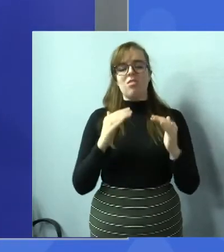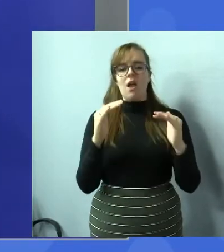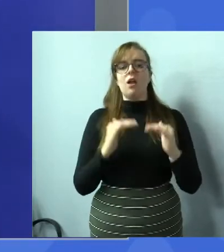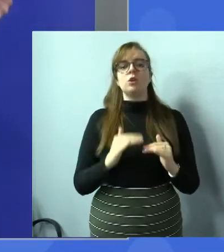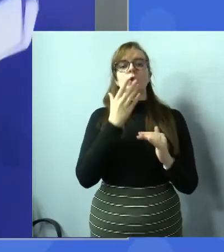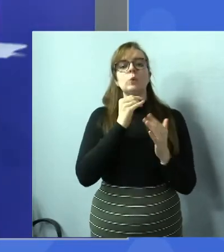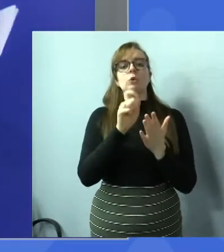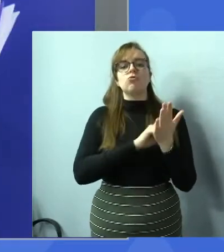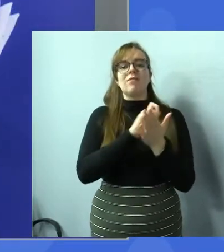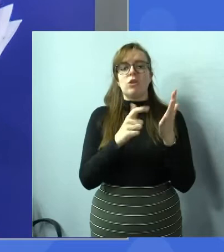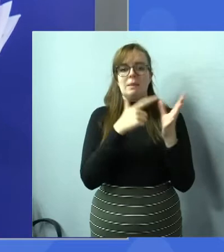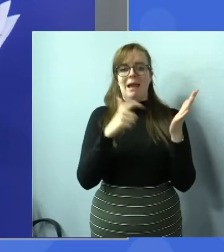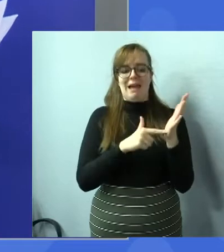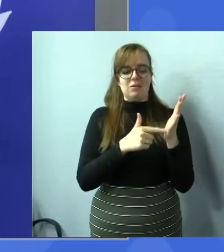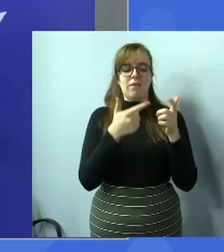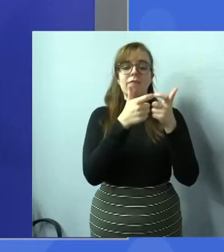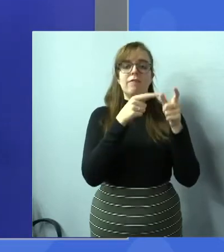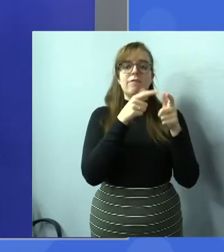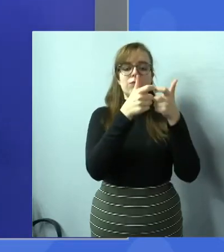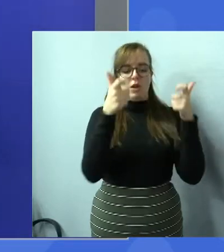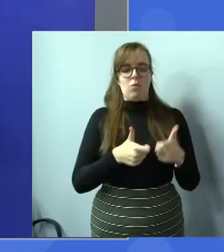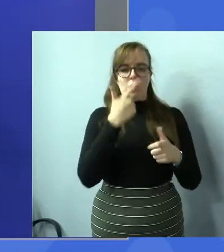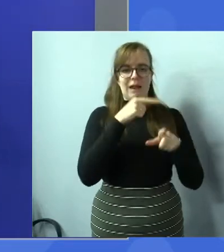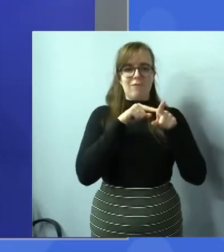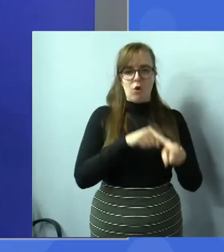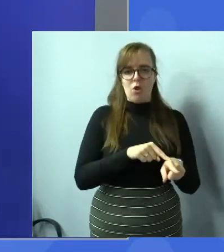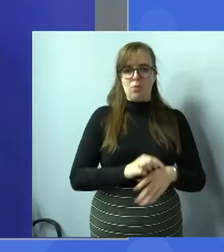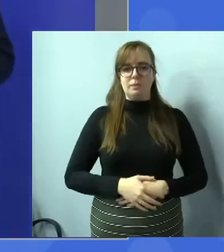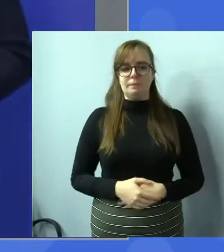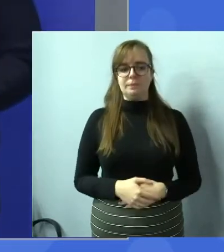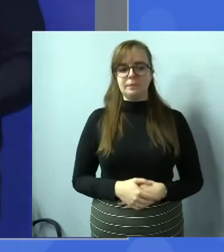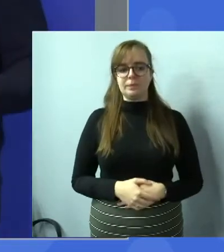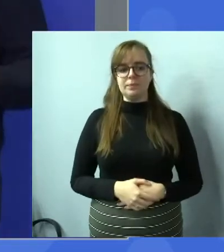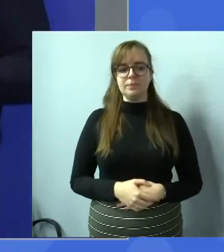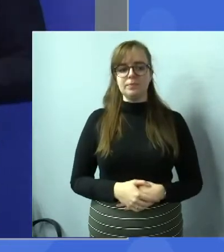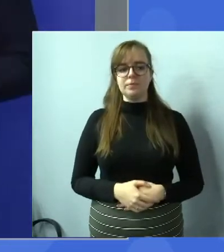the framework under which we have to hope that kind of answers your question